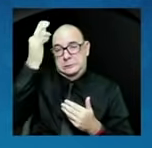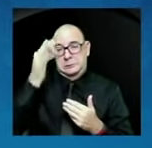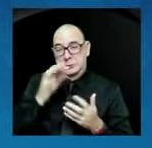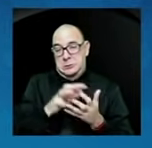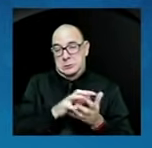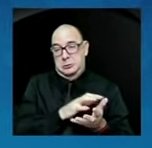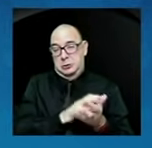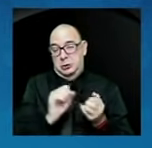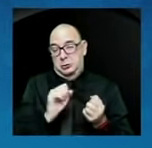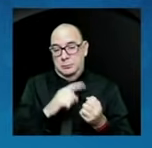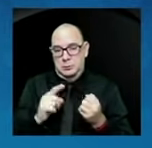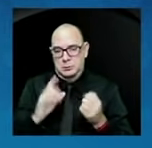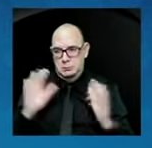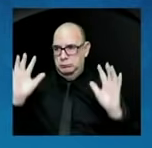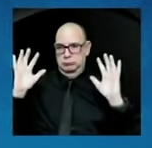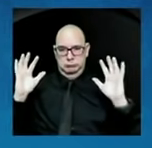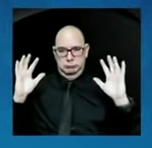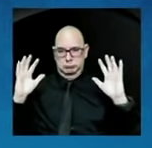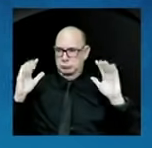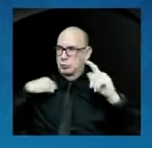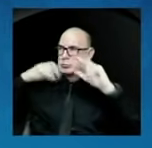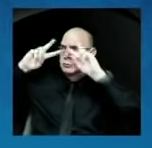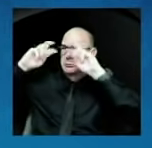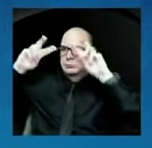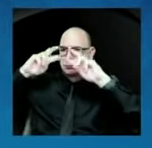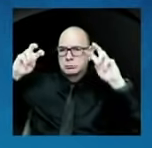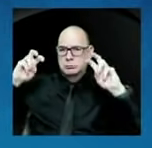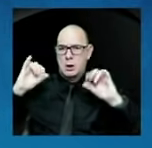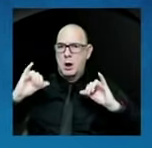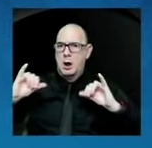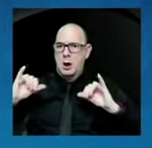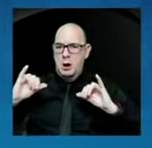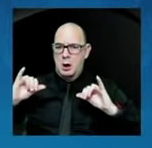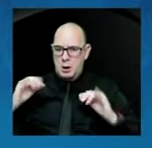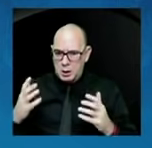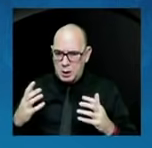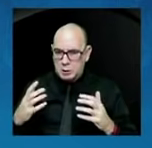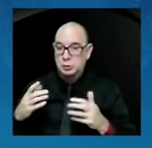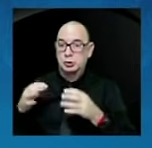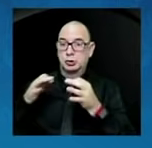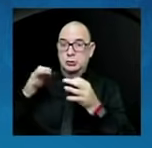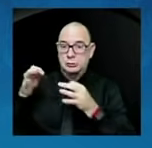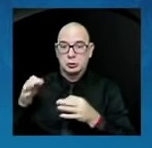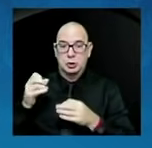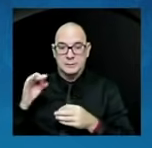IS AND HOW FRAGILE IT IS BUT